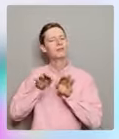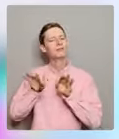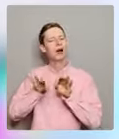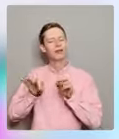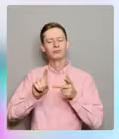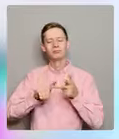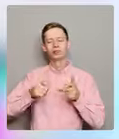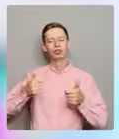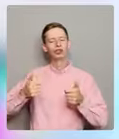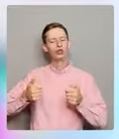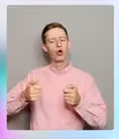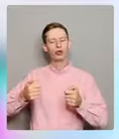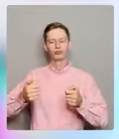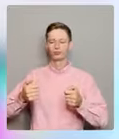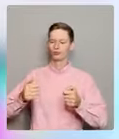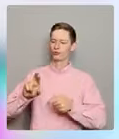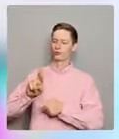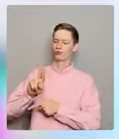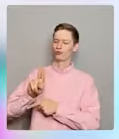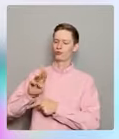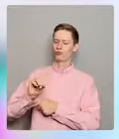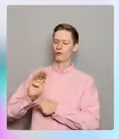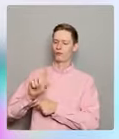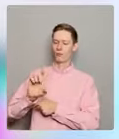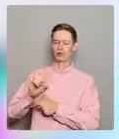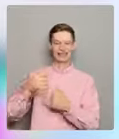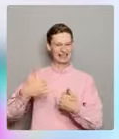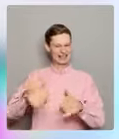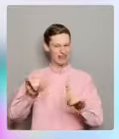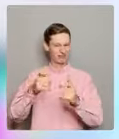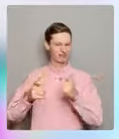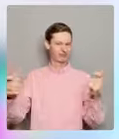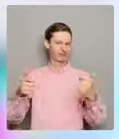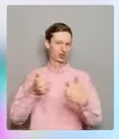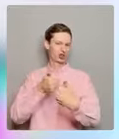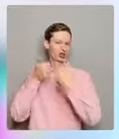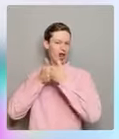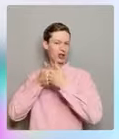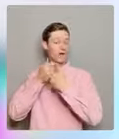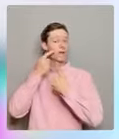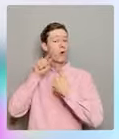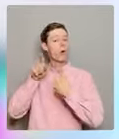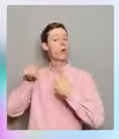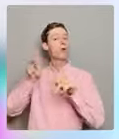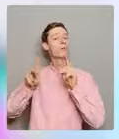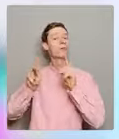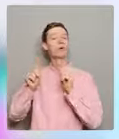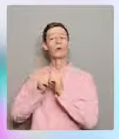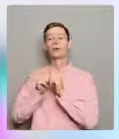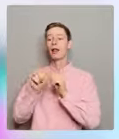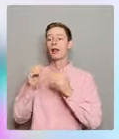like colorblindness or subtitles or controller rumble, there's still huge issues faced by audiences with accessibility options